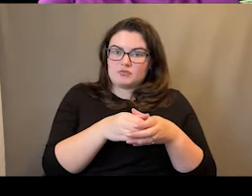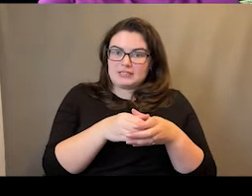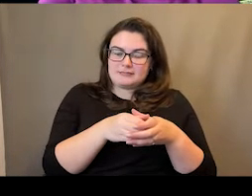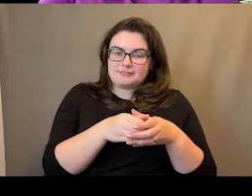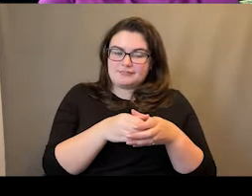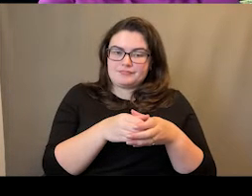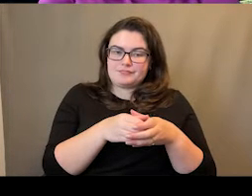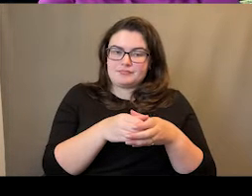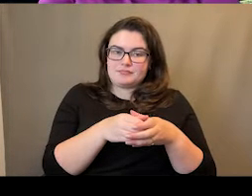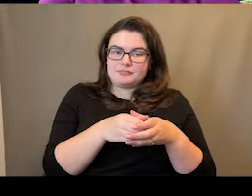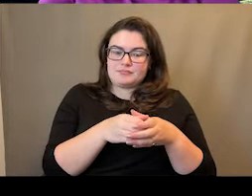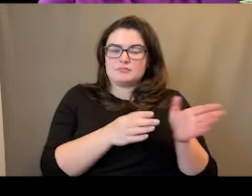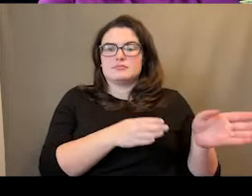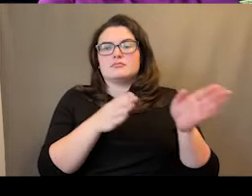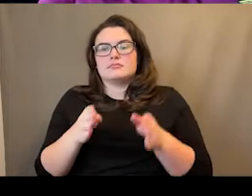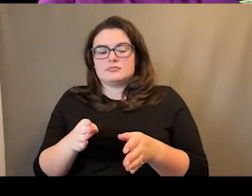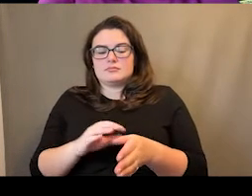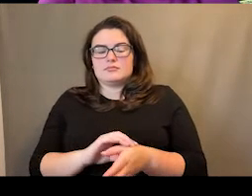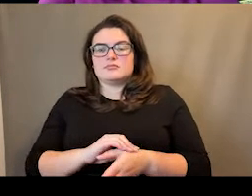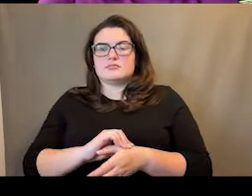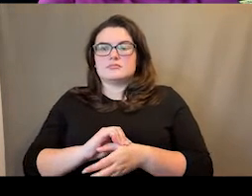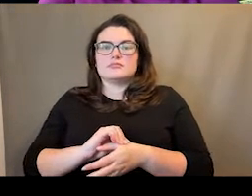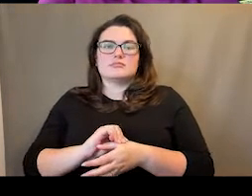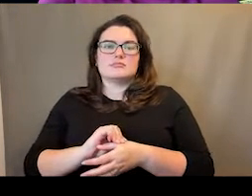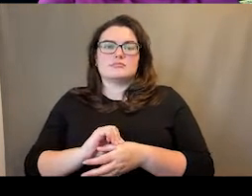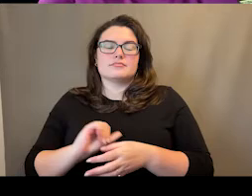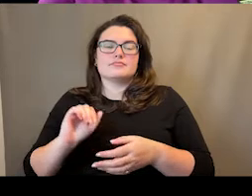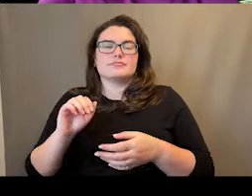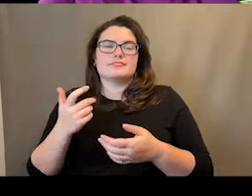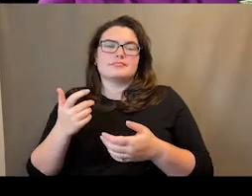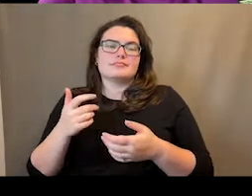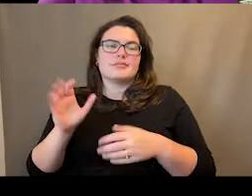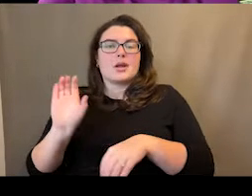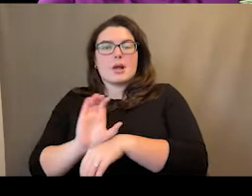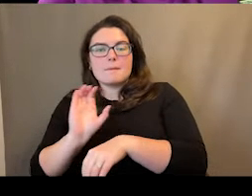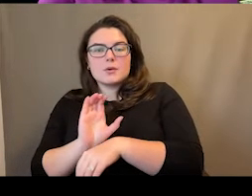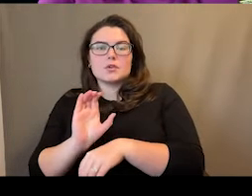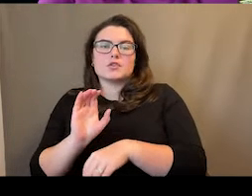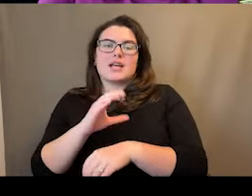the Computer and Information Sciences,